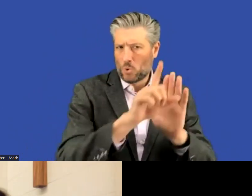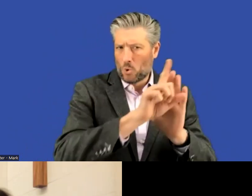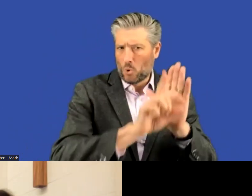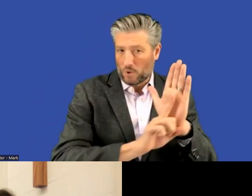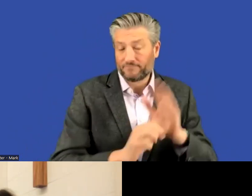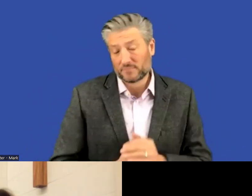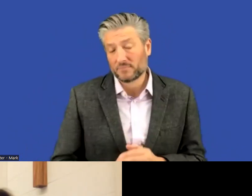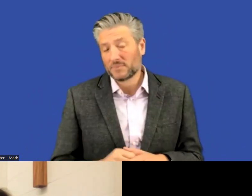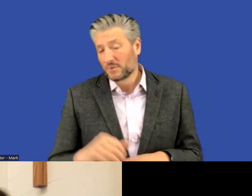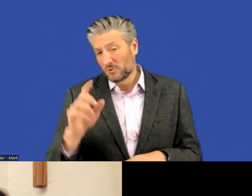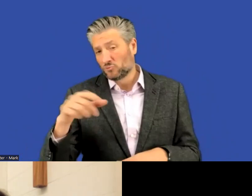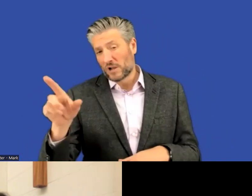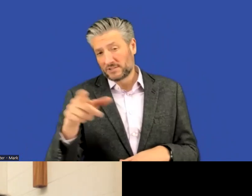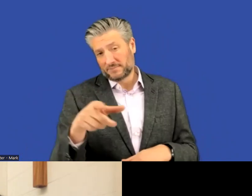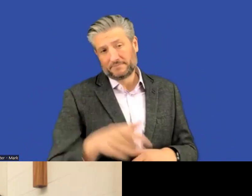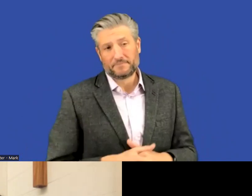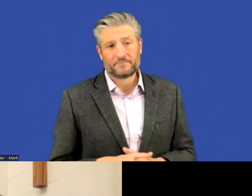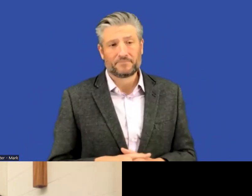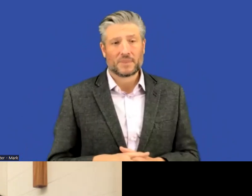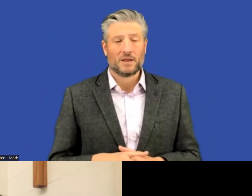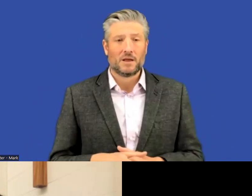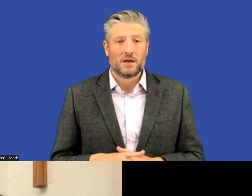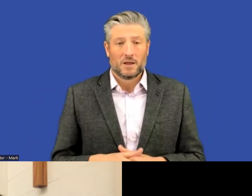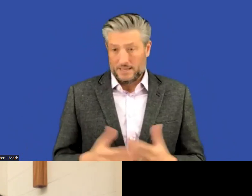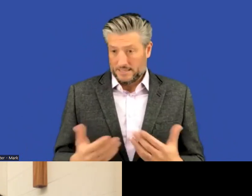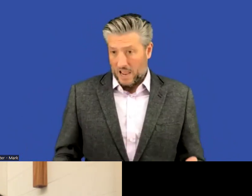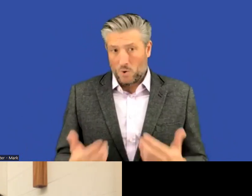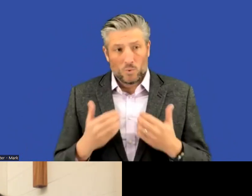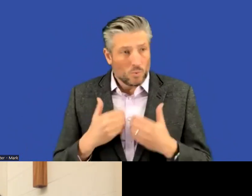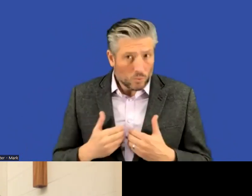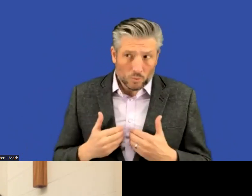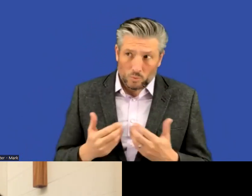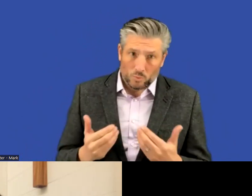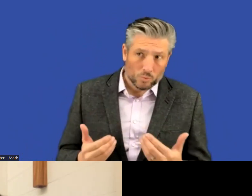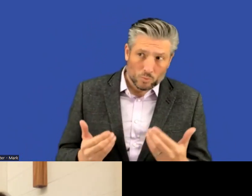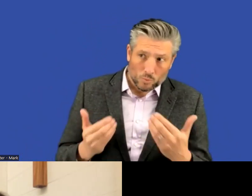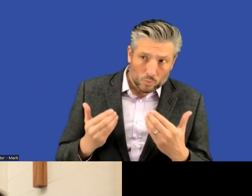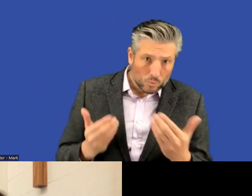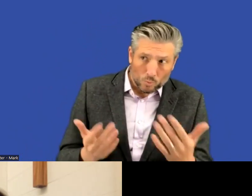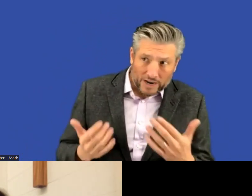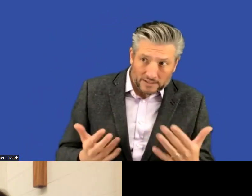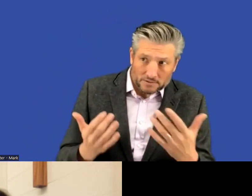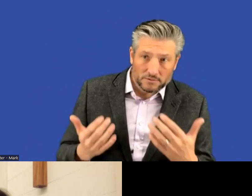It's really -- we're still waiting for a law for the European Accessibility Act.